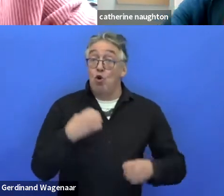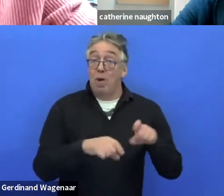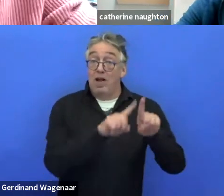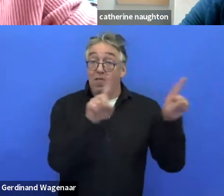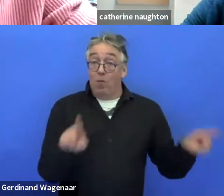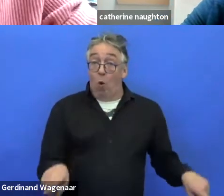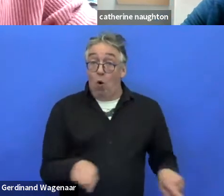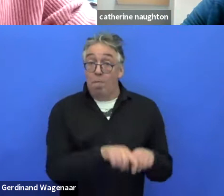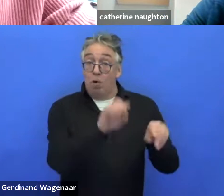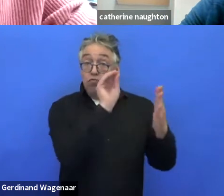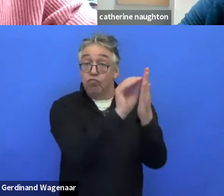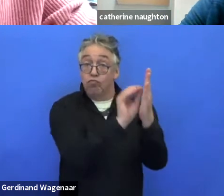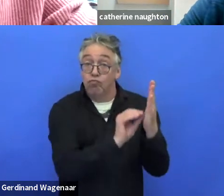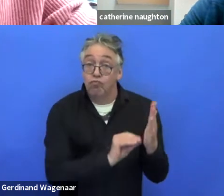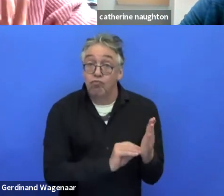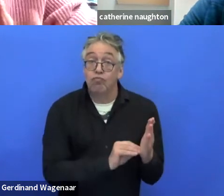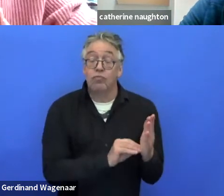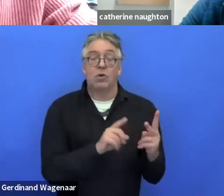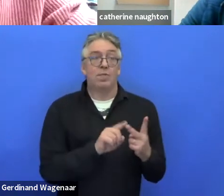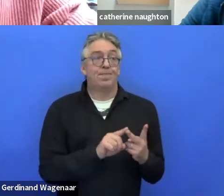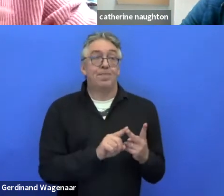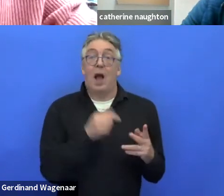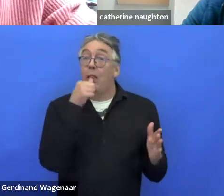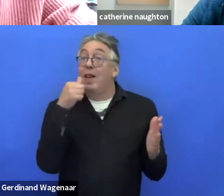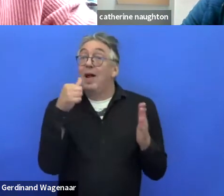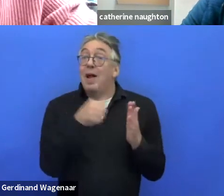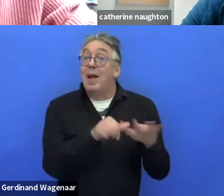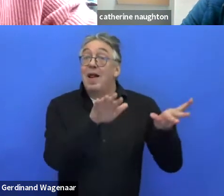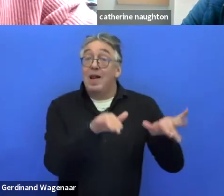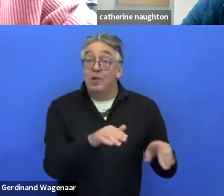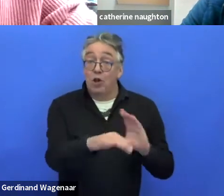I believe we have a telephone number functioning all the time